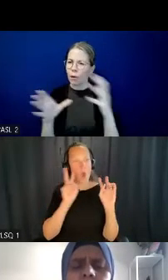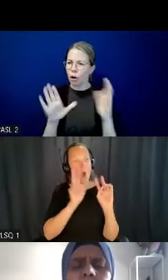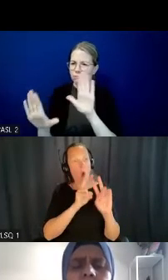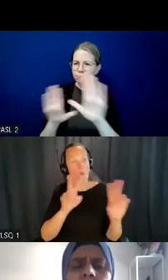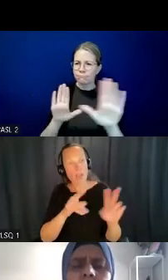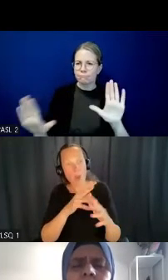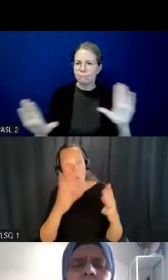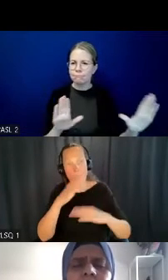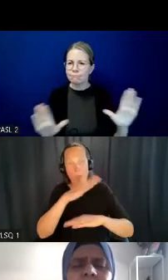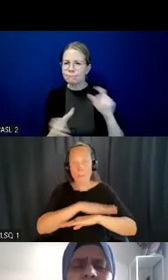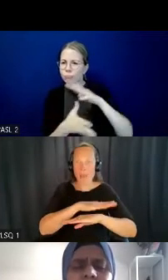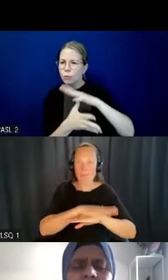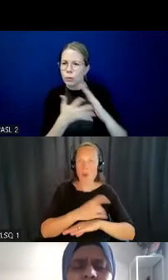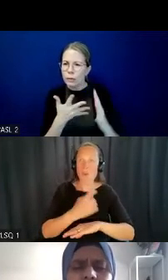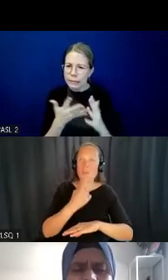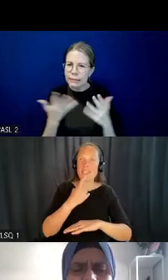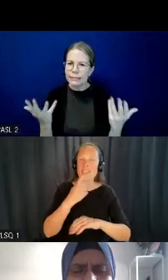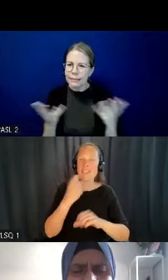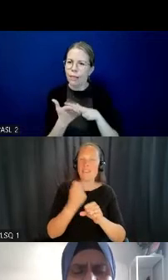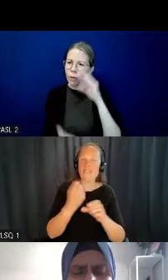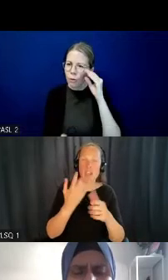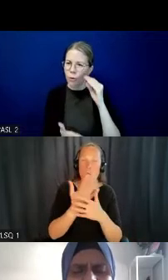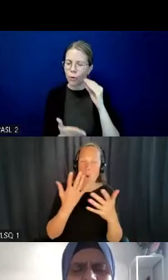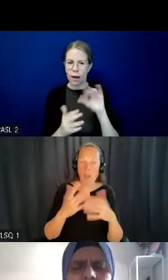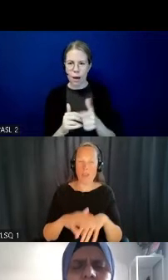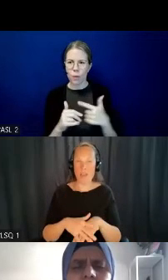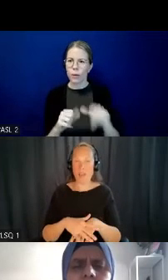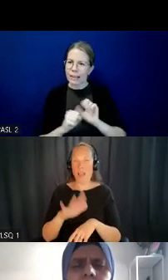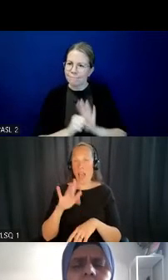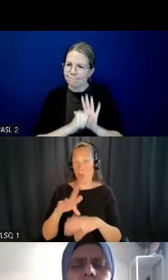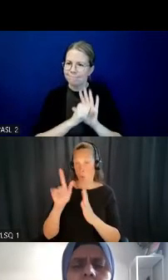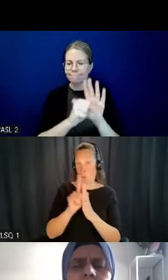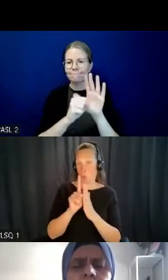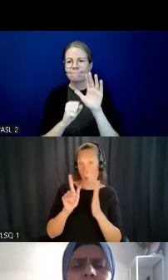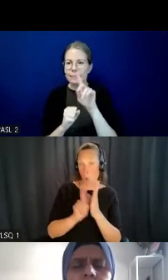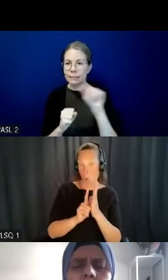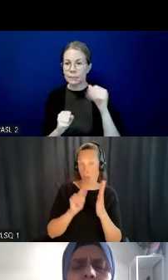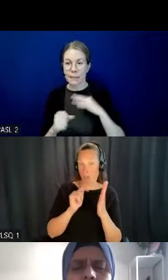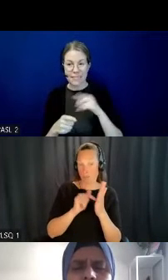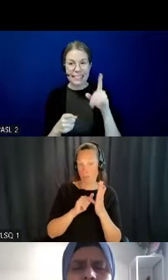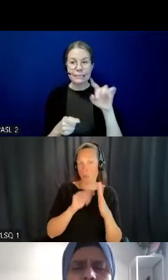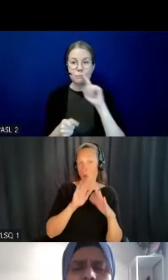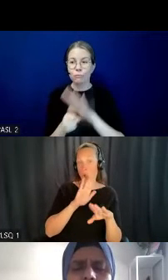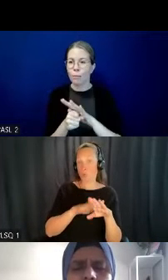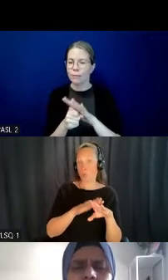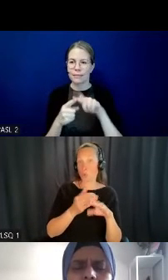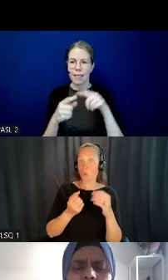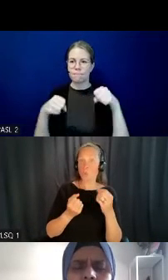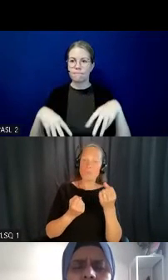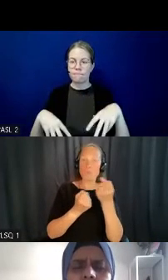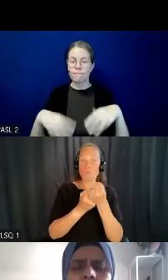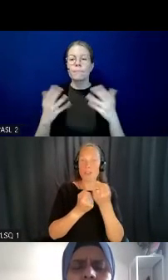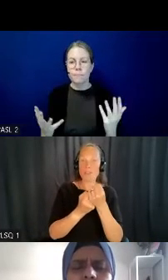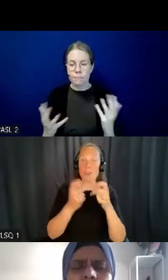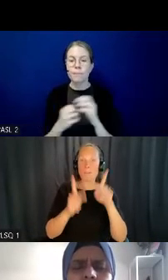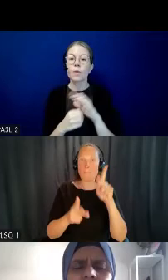WE ARE NOT GOING TO FORGET THIS PROMISE. WE WROTE AN OPEN LETTER ONCE THE MINORITY GOVERNMENT.